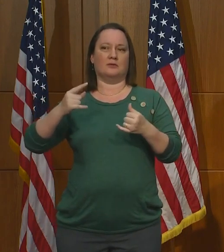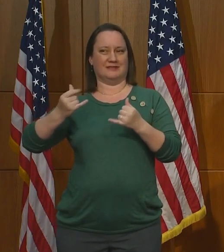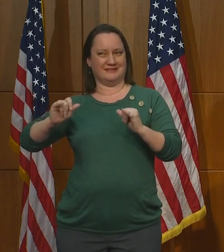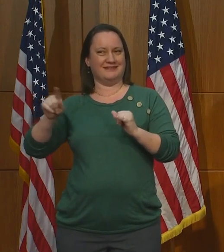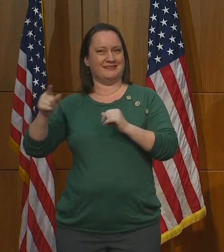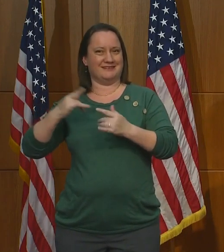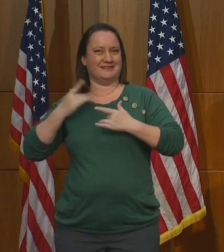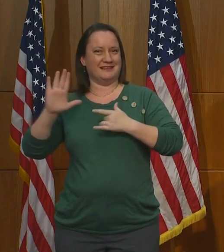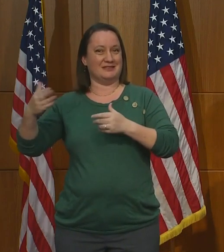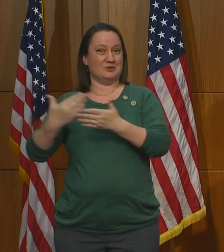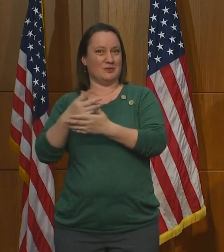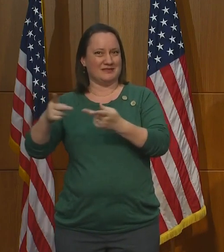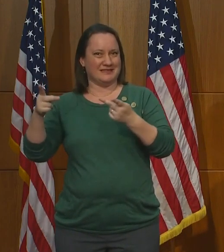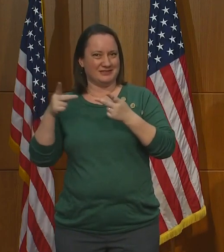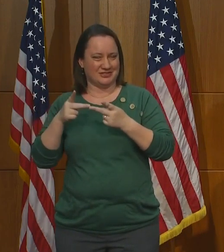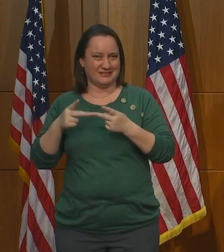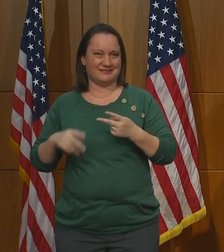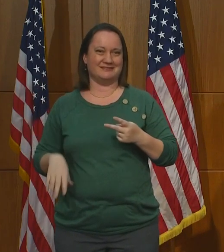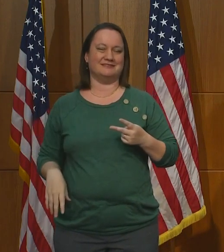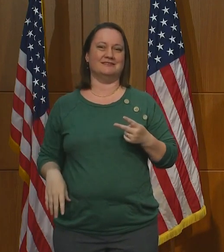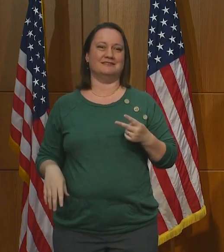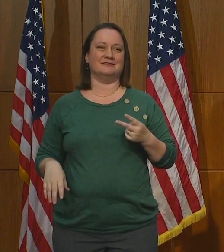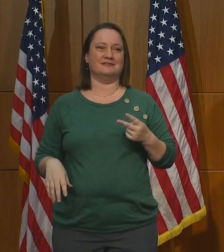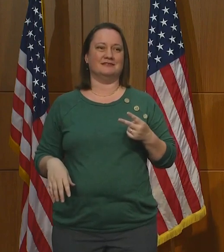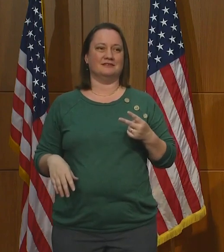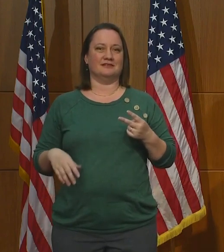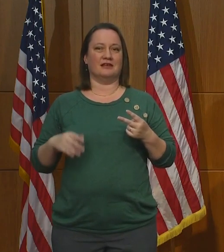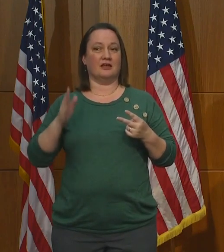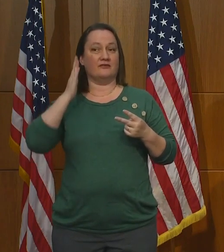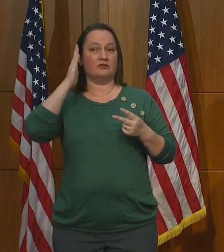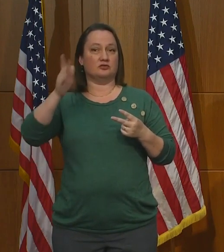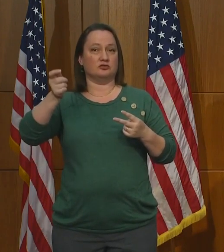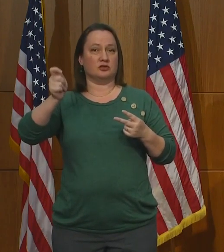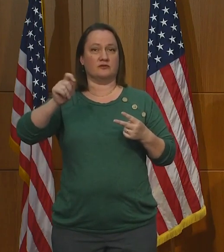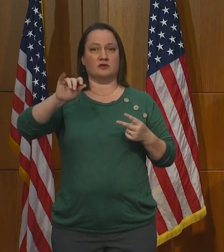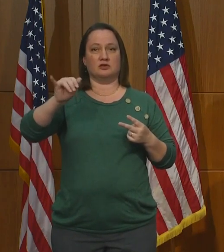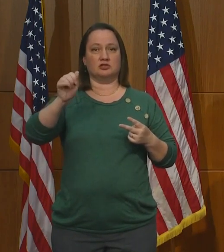BUT THEY ARE- HE'S- VERY